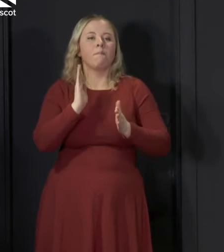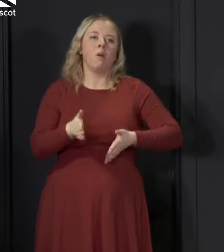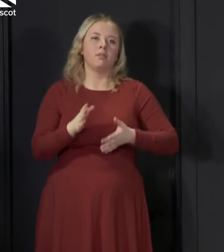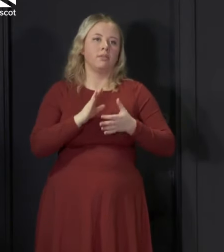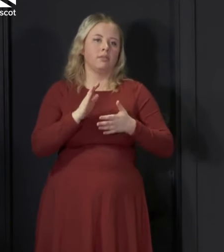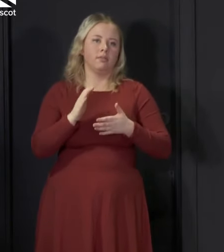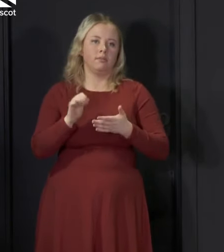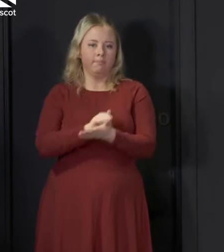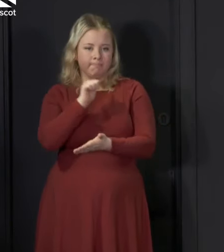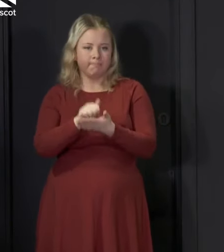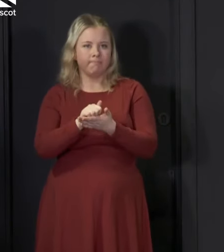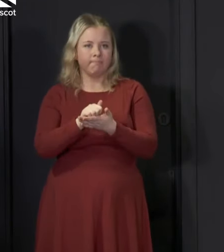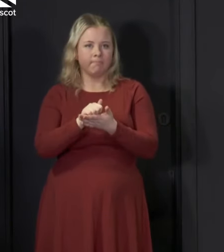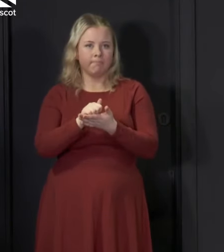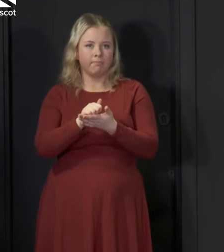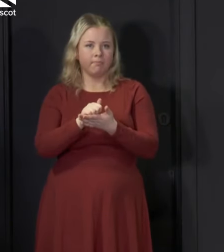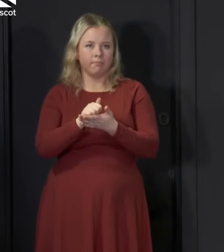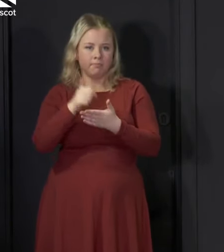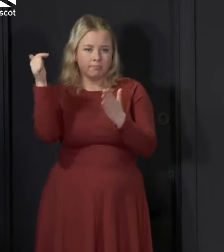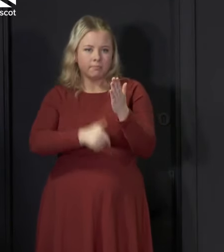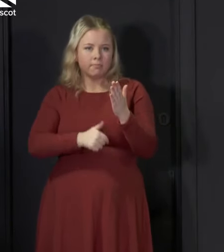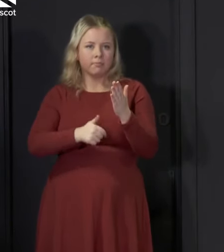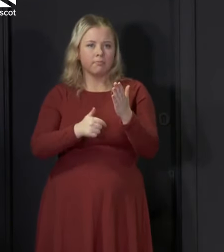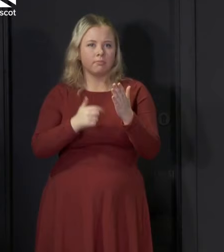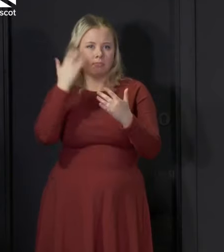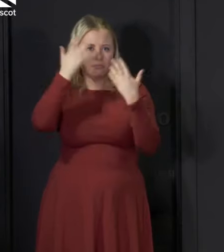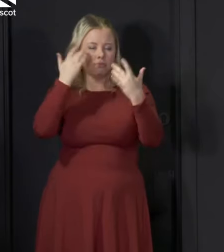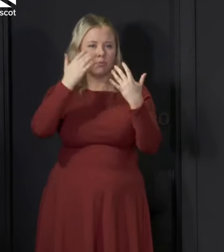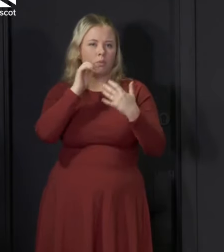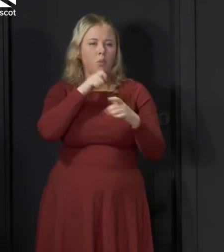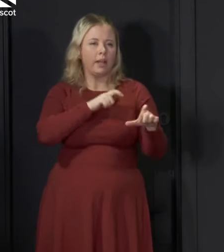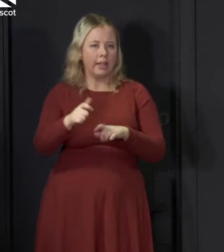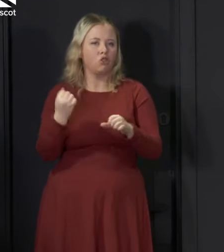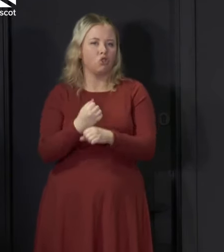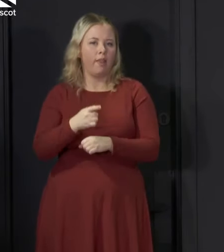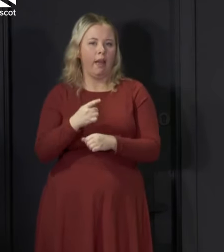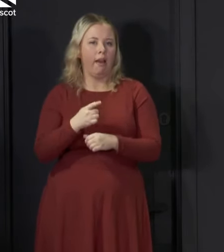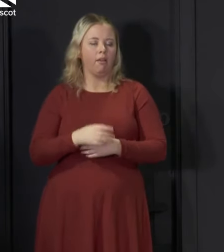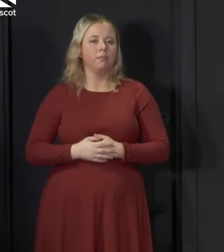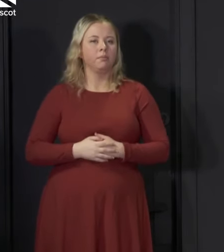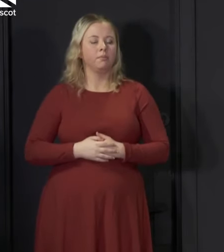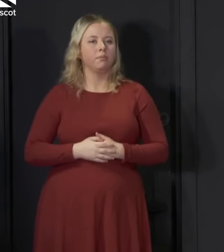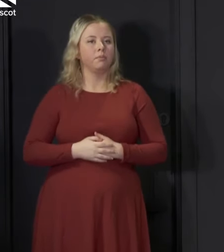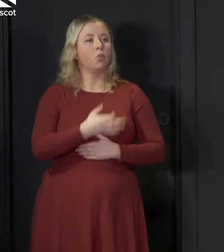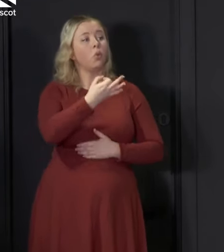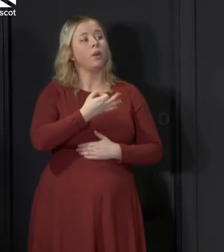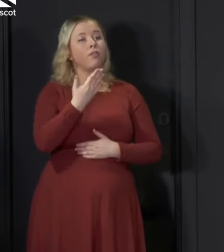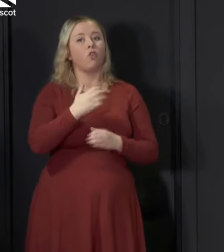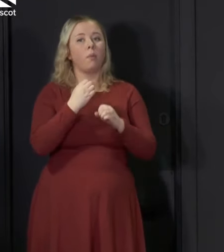we're doing. So we'll continue to do that in a continued and measured way.